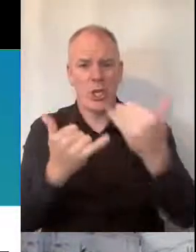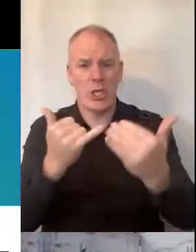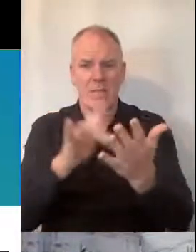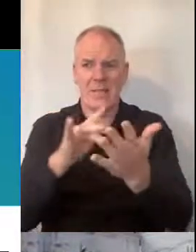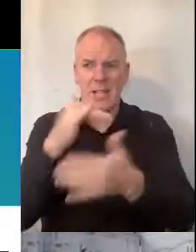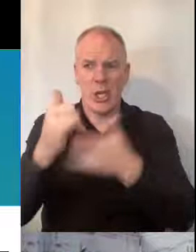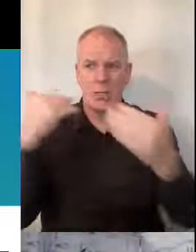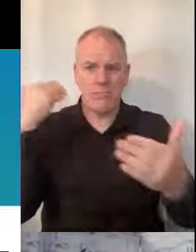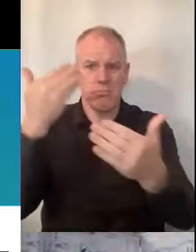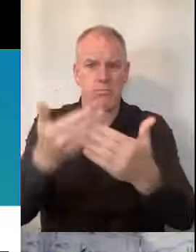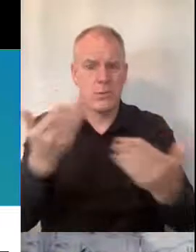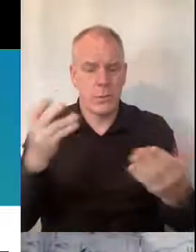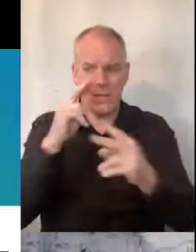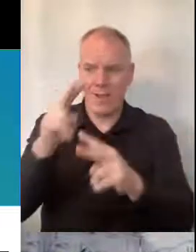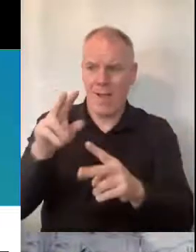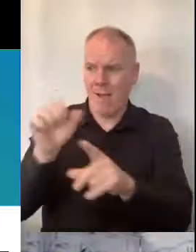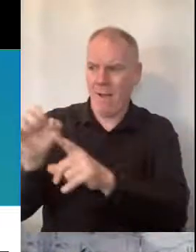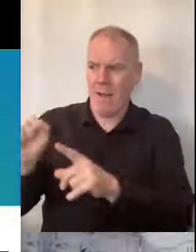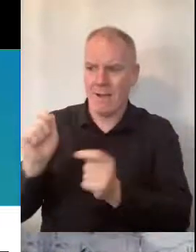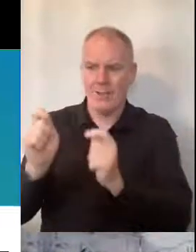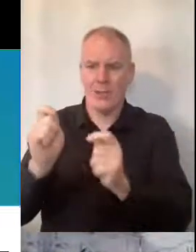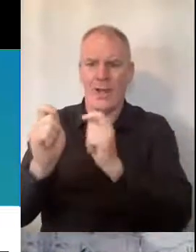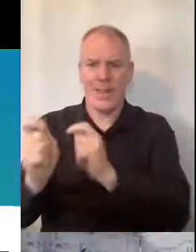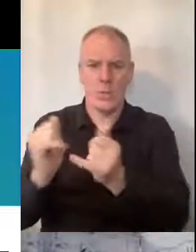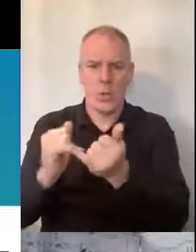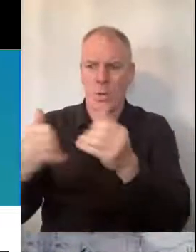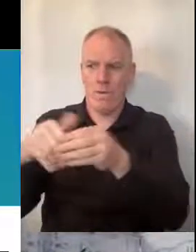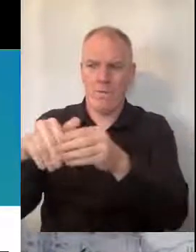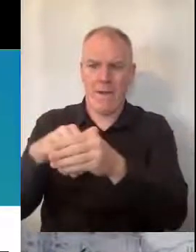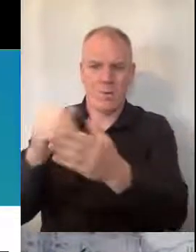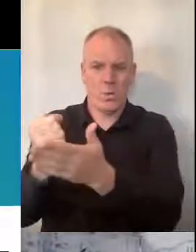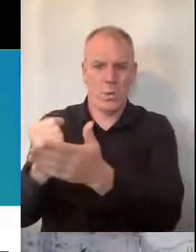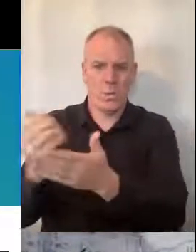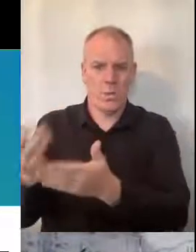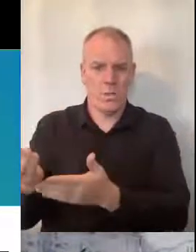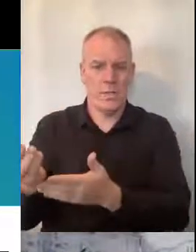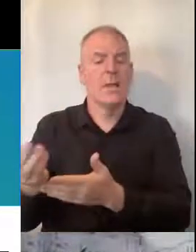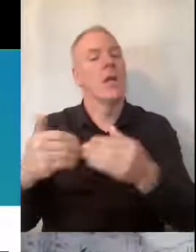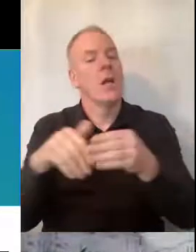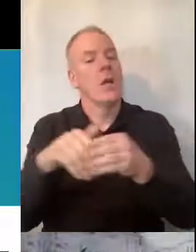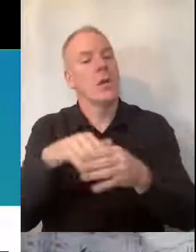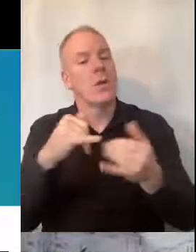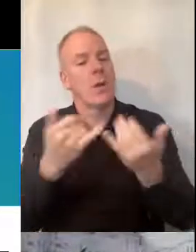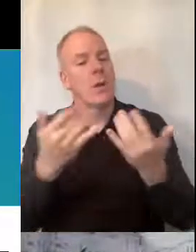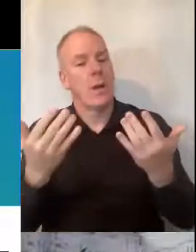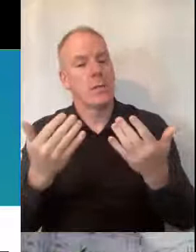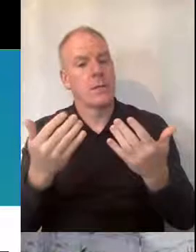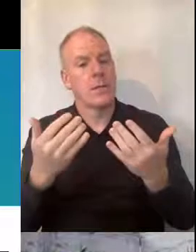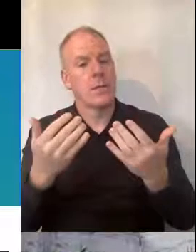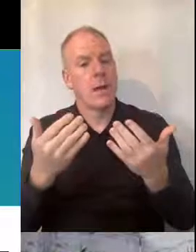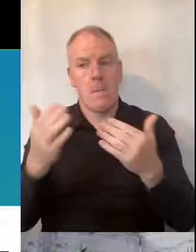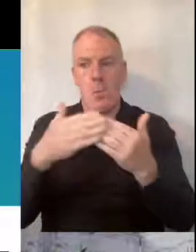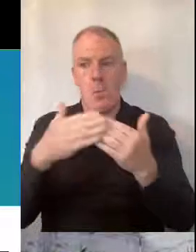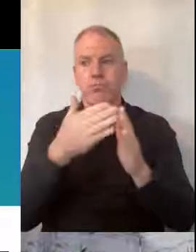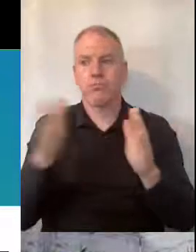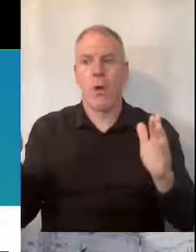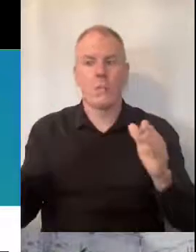see the changing nature of our of our learners and that includes things like widening participation. And I know when you will leave a great